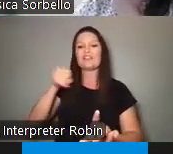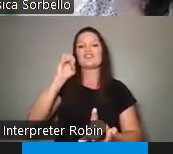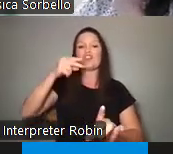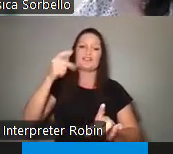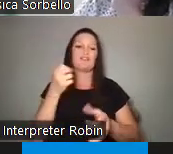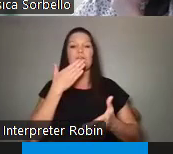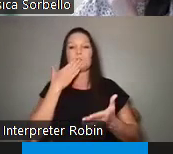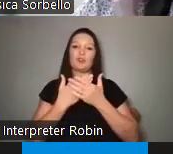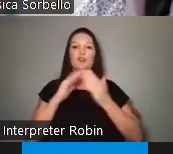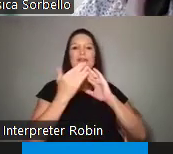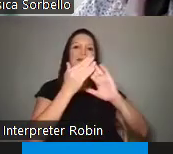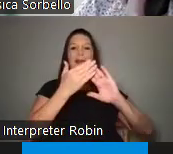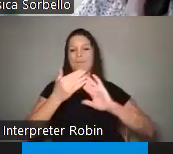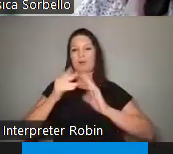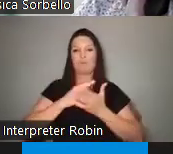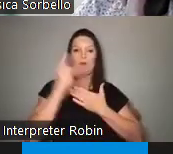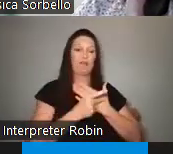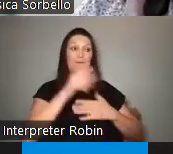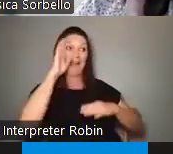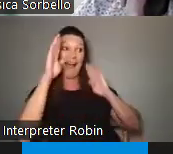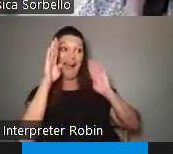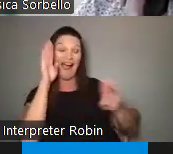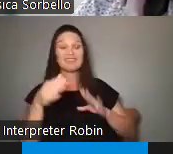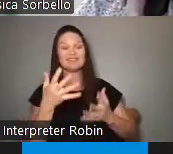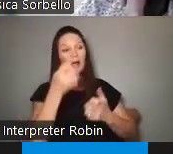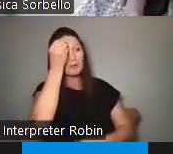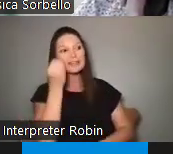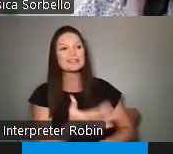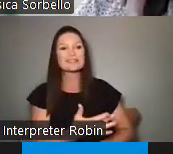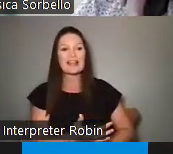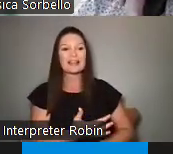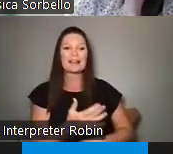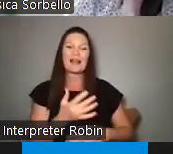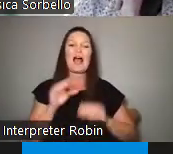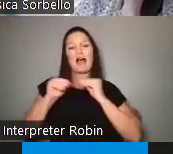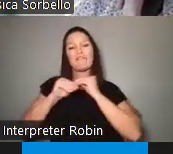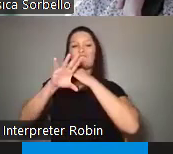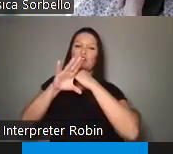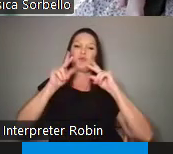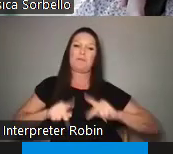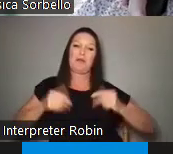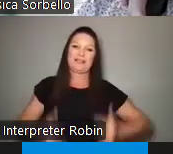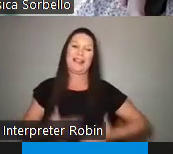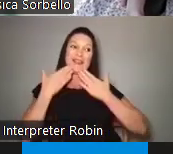Good Neighbor program. Thank you for providing the kids and even though some of them it may not be hitting the nail on